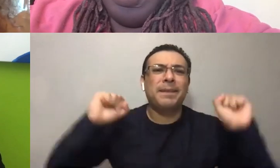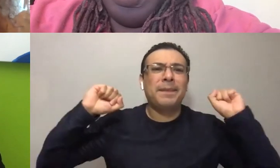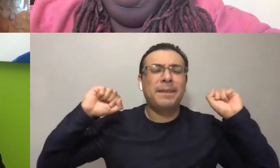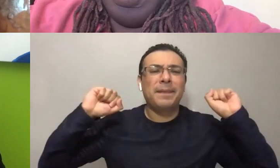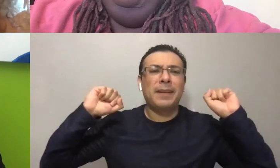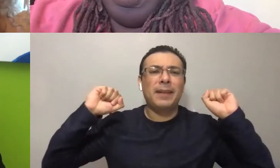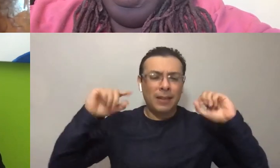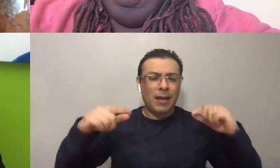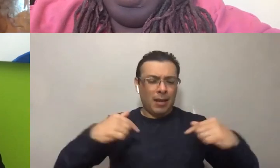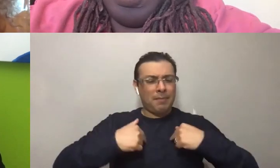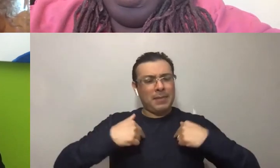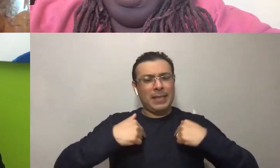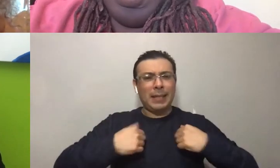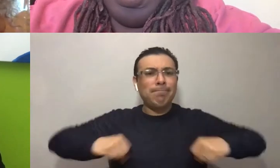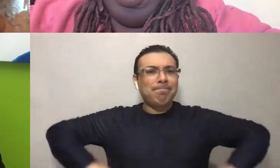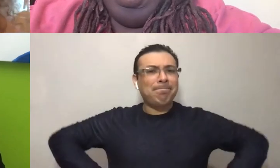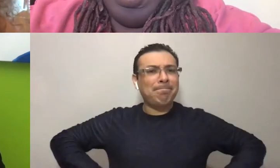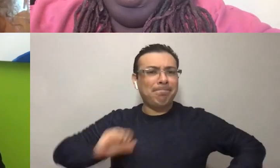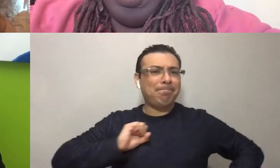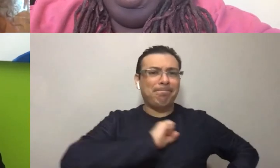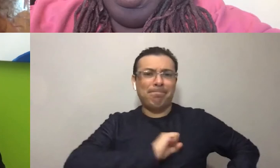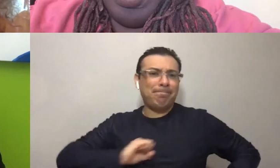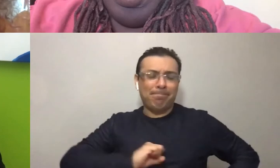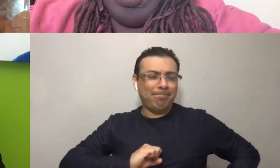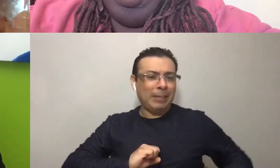We do not need to be saved. We need to be given our civil rights.